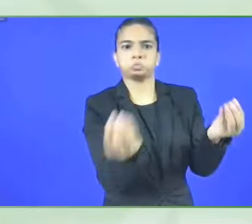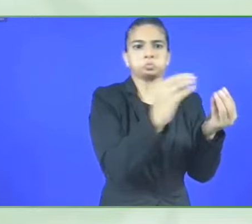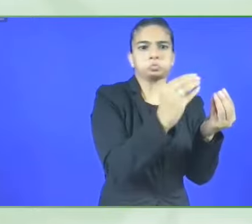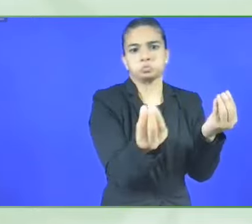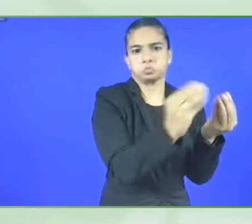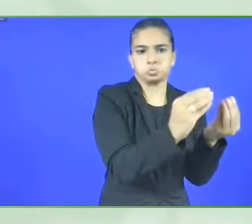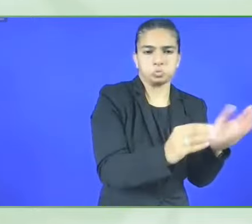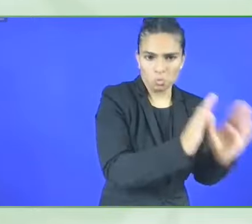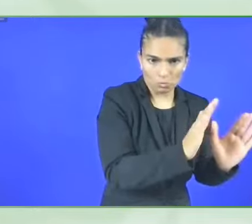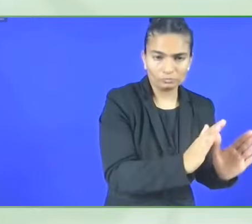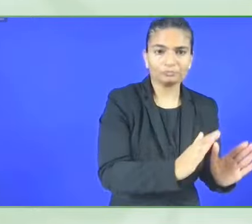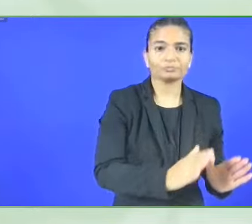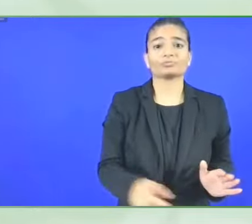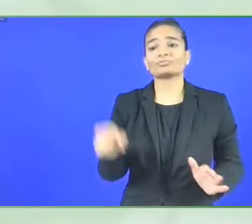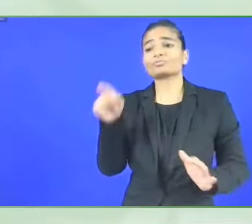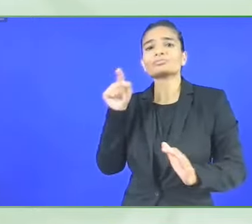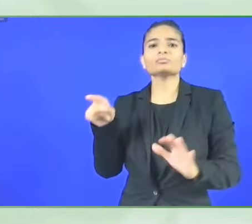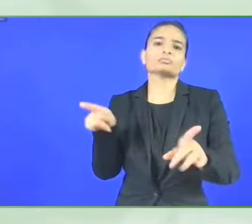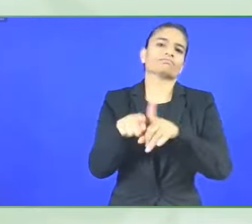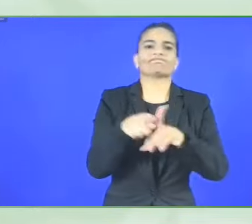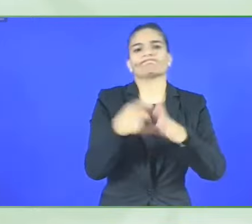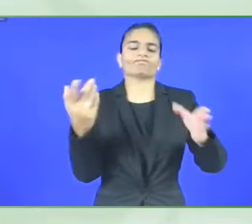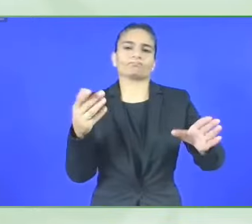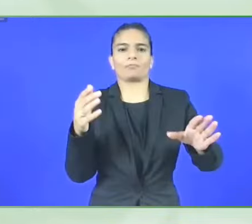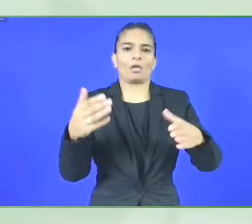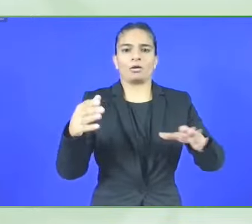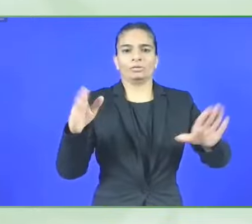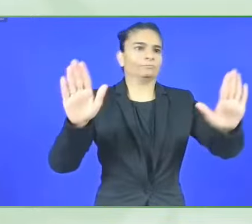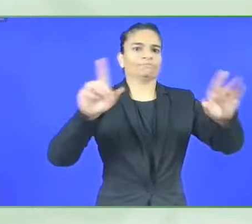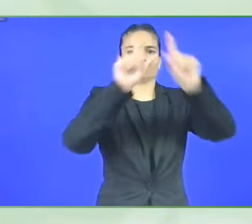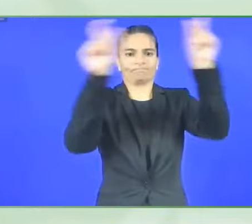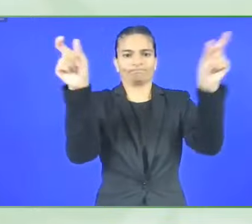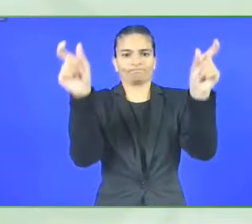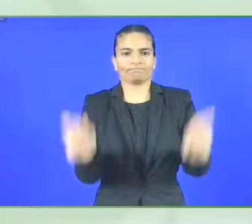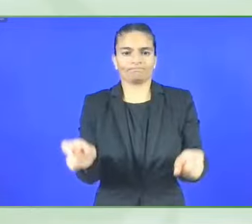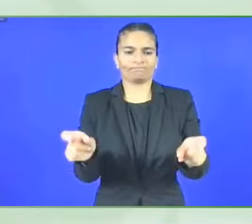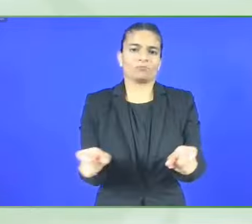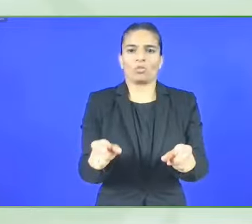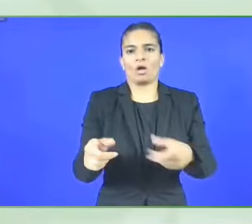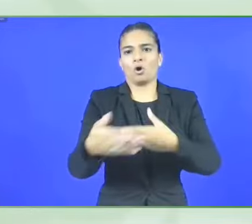A vision that represents an understanding of what it means to be human.